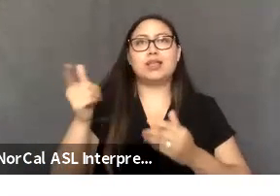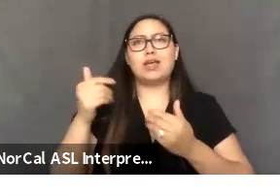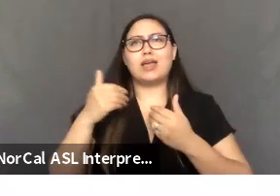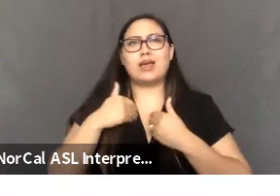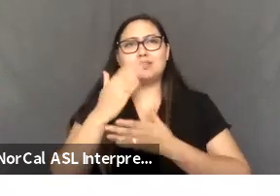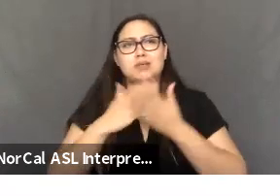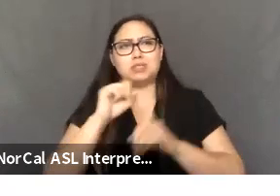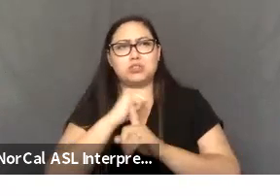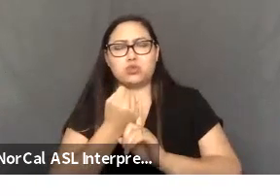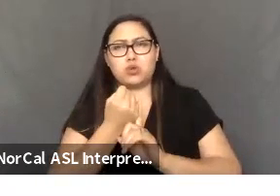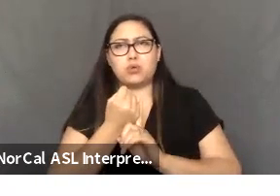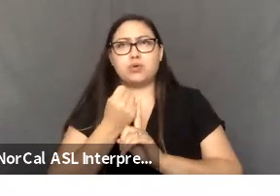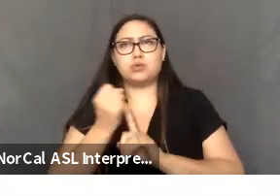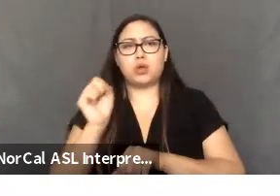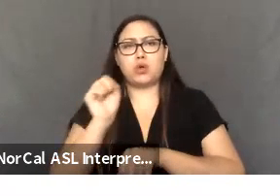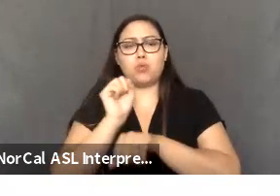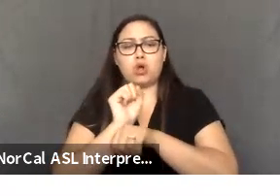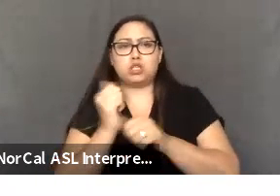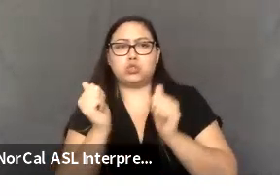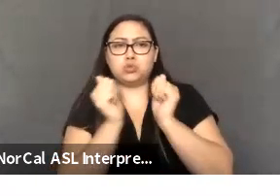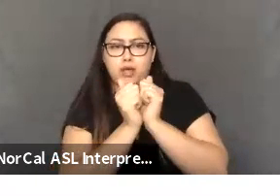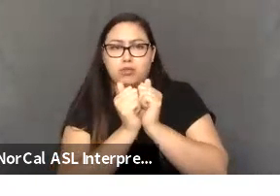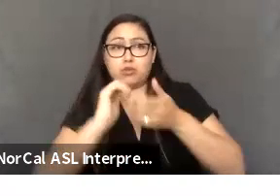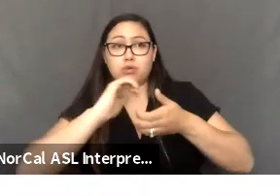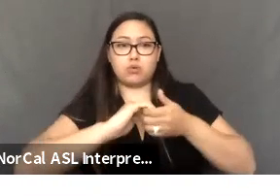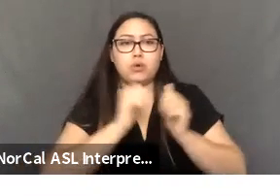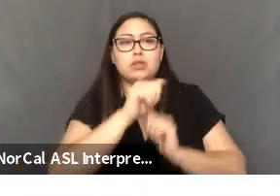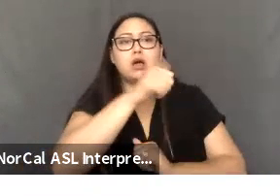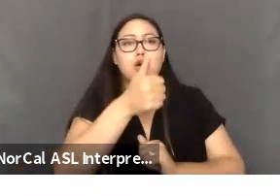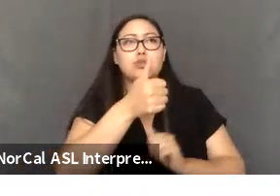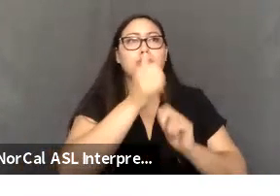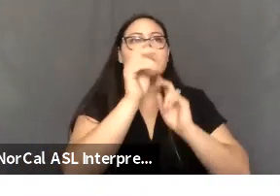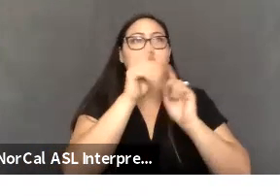were really working collaboratively with other individuals and other departments